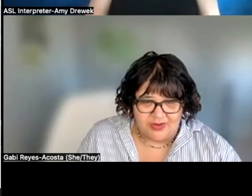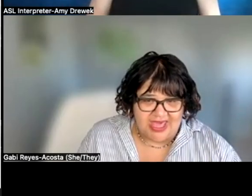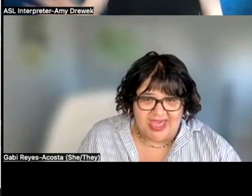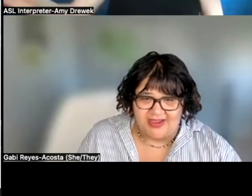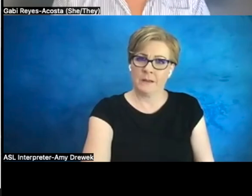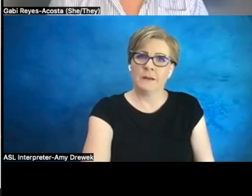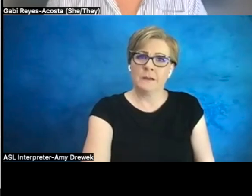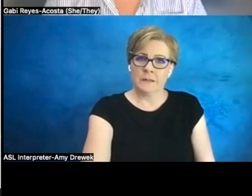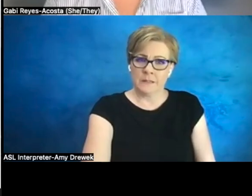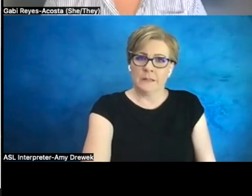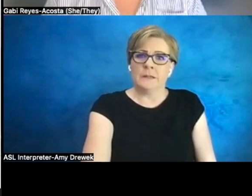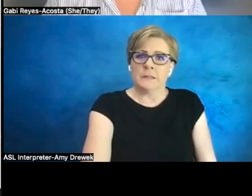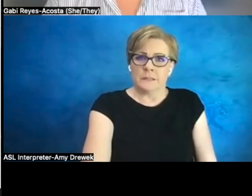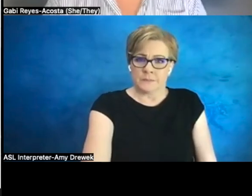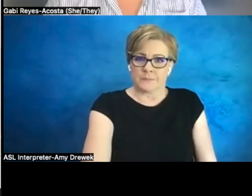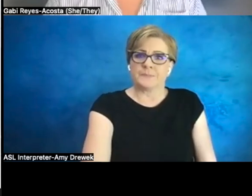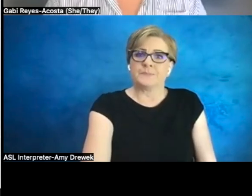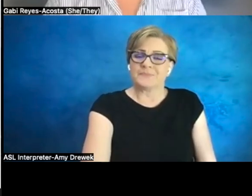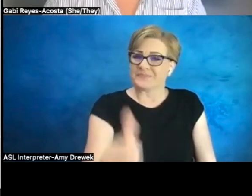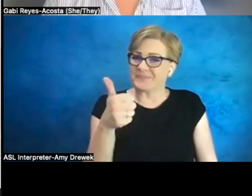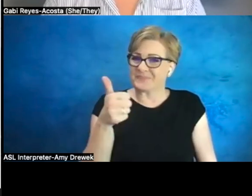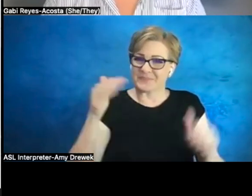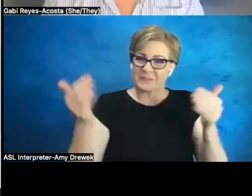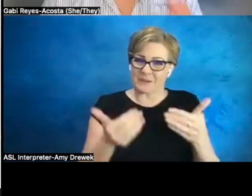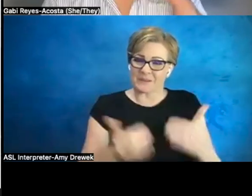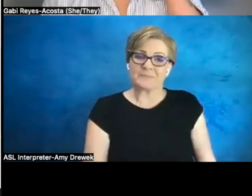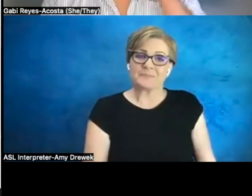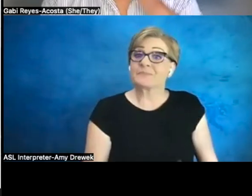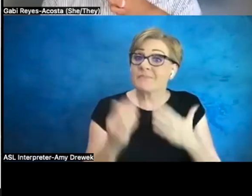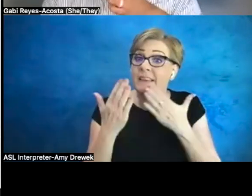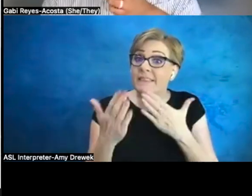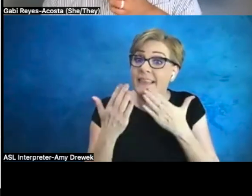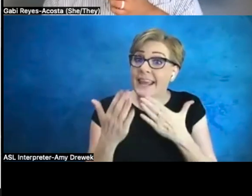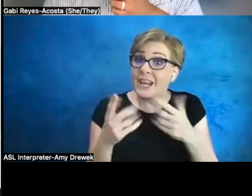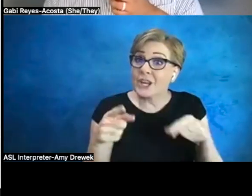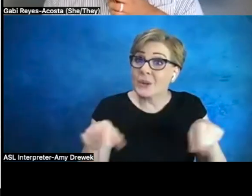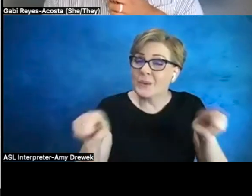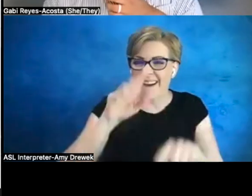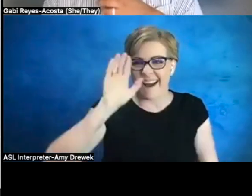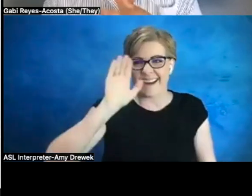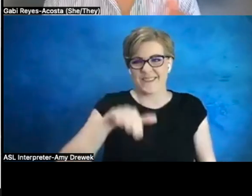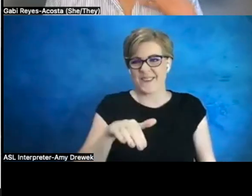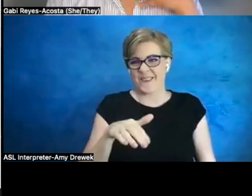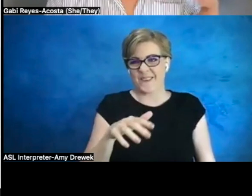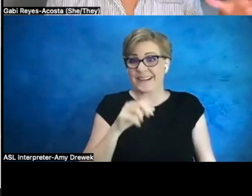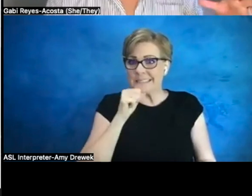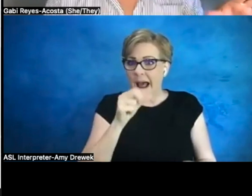Welcome, okay, thank you, everyone. I know it is not always fun to be yanked out